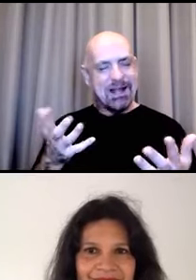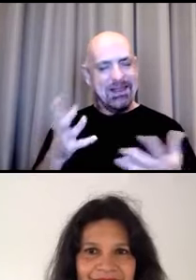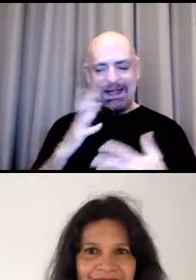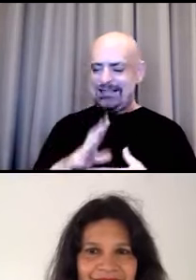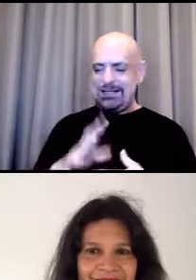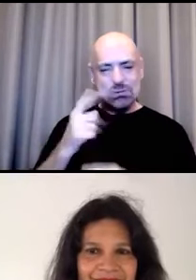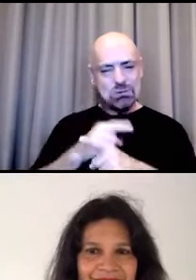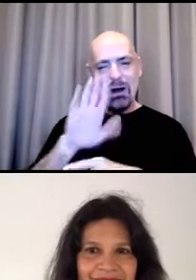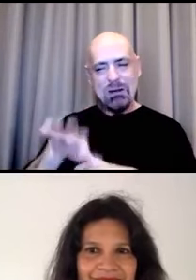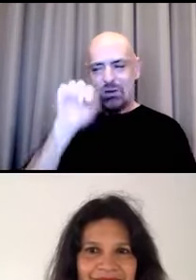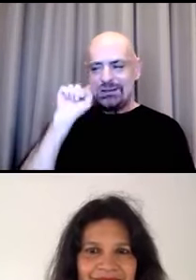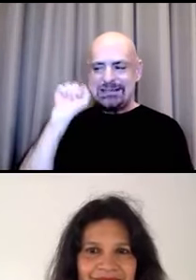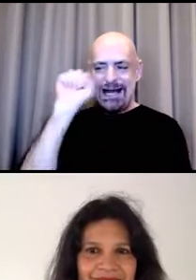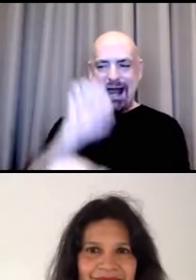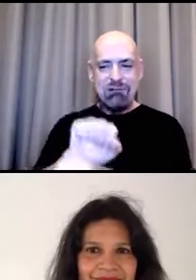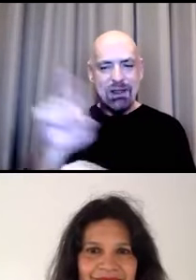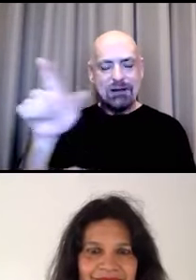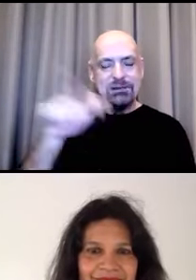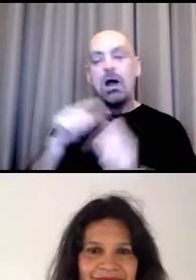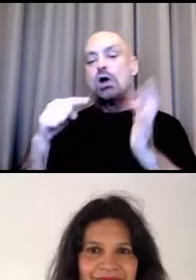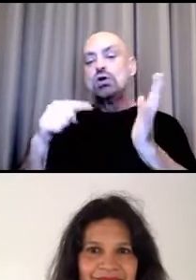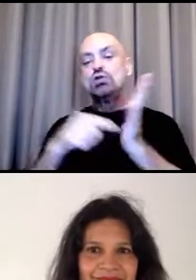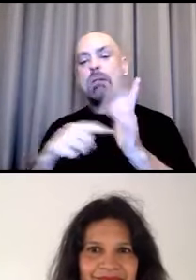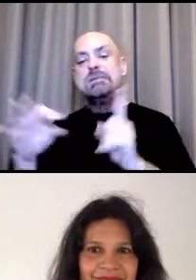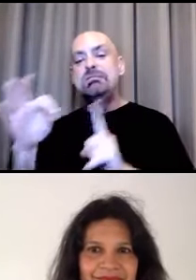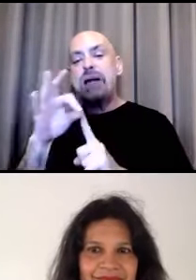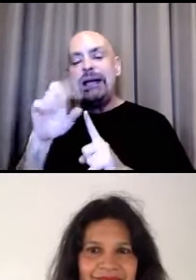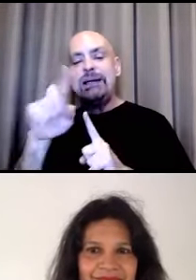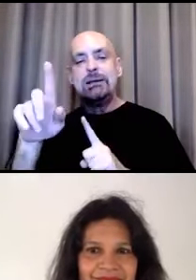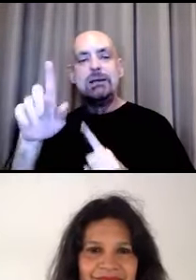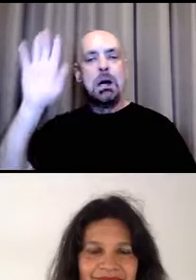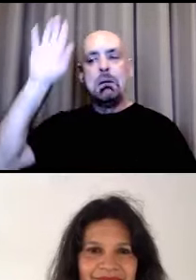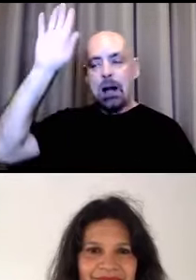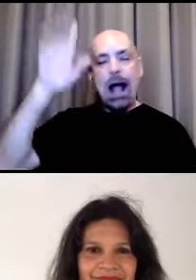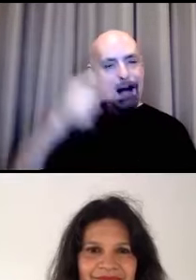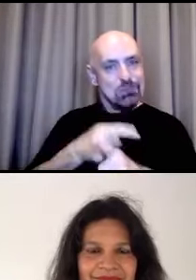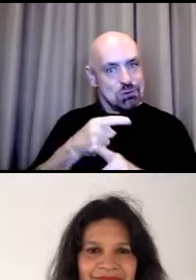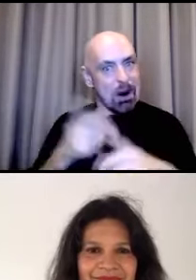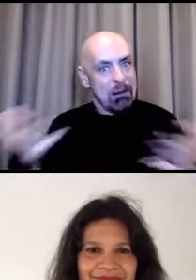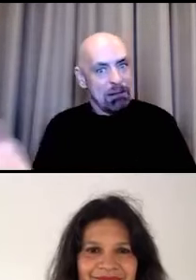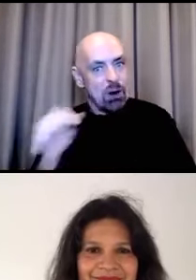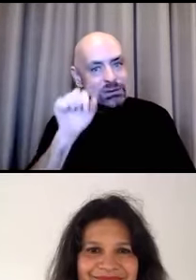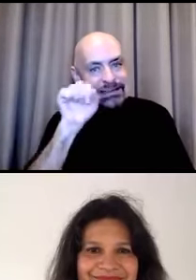be and in fact Jones in his book on equality in America says that